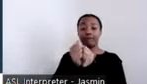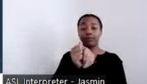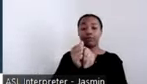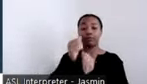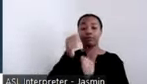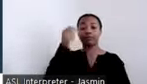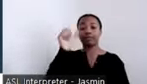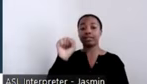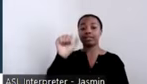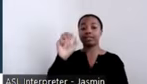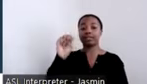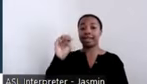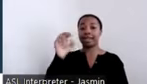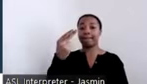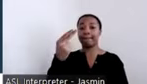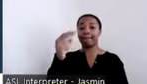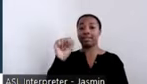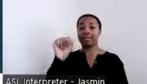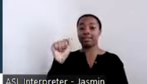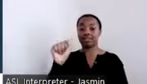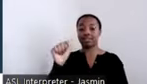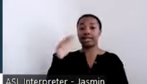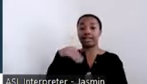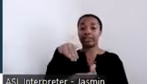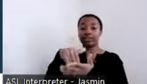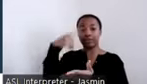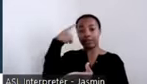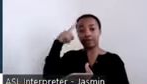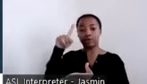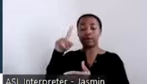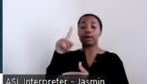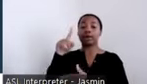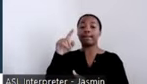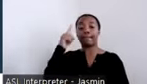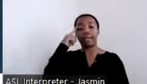Mental Health Services in the division of State and Community Systems